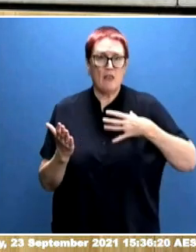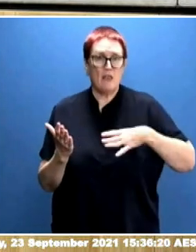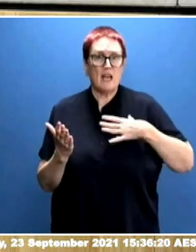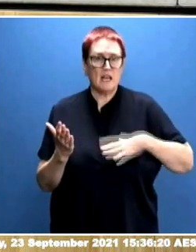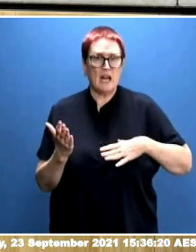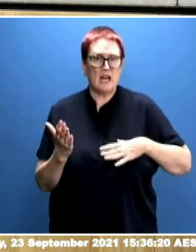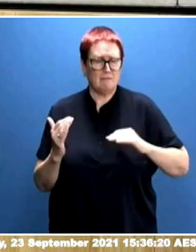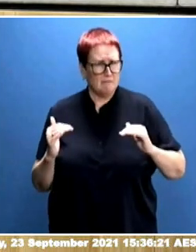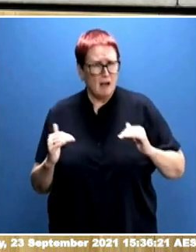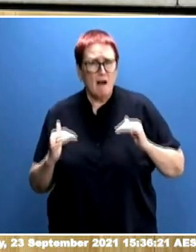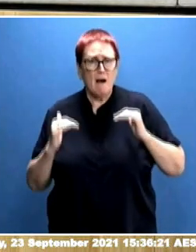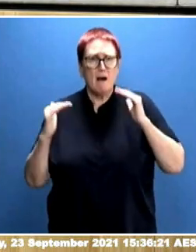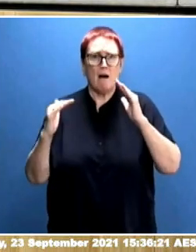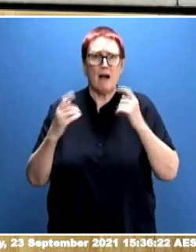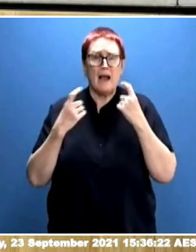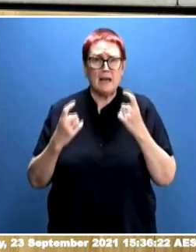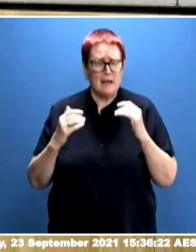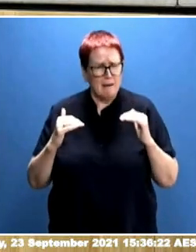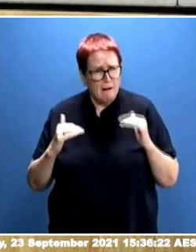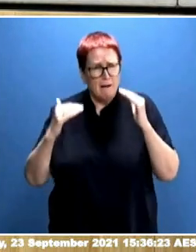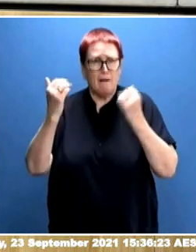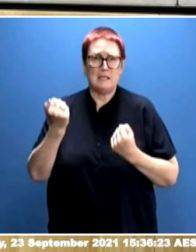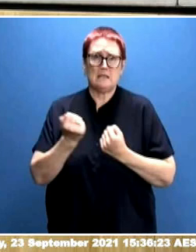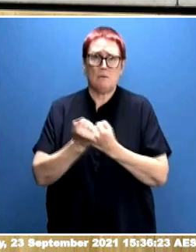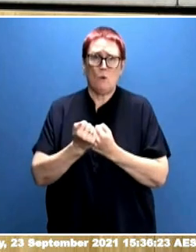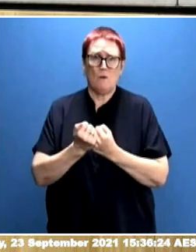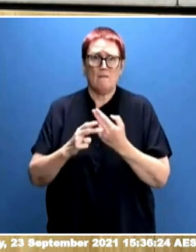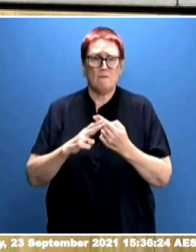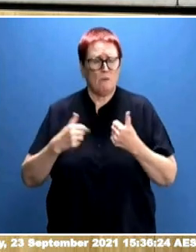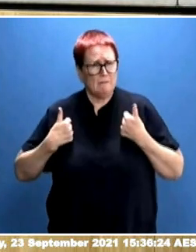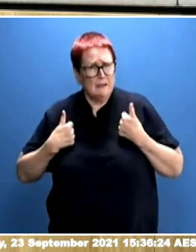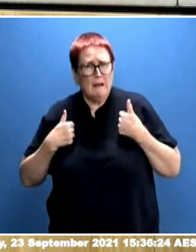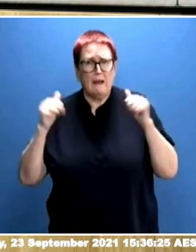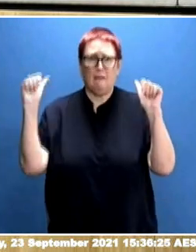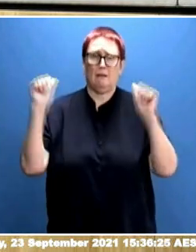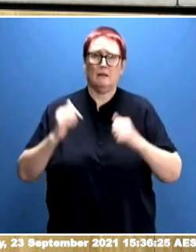care and support in order to heal.' Yes, Commissioner.